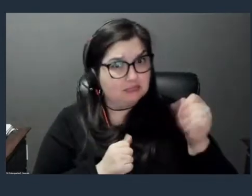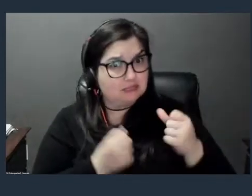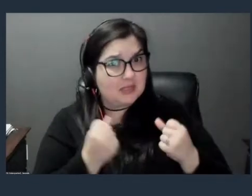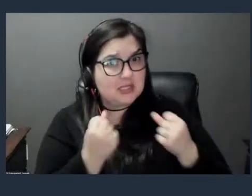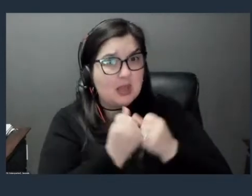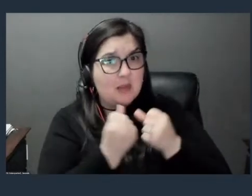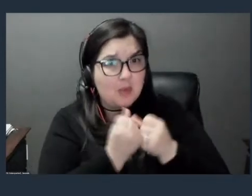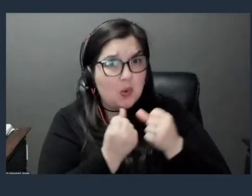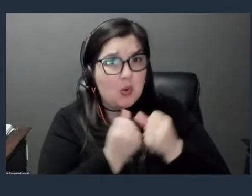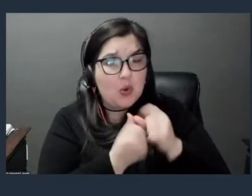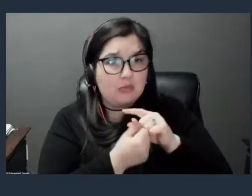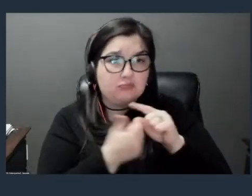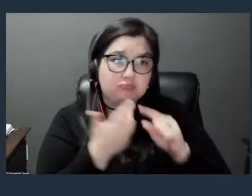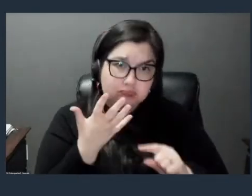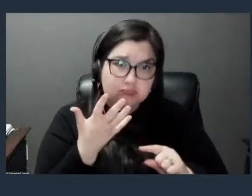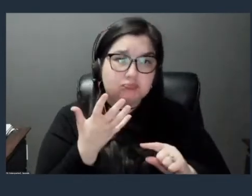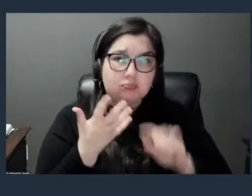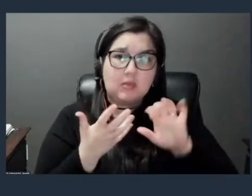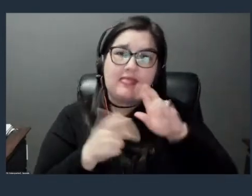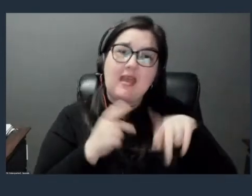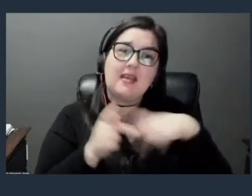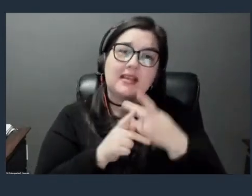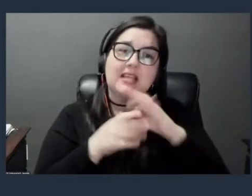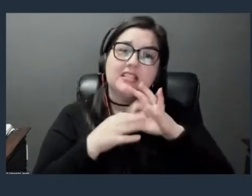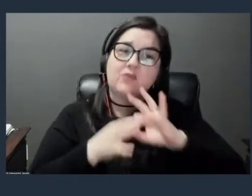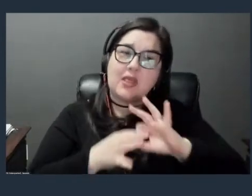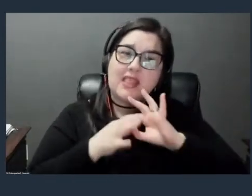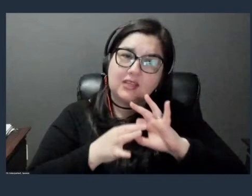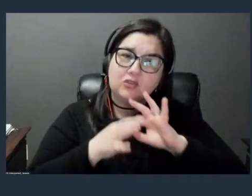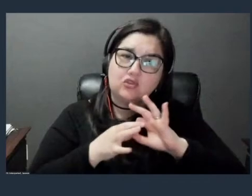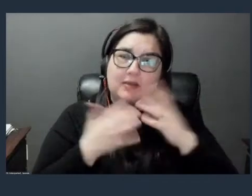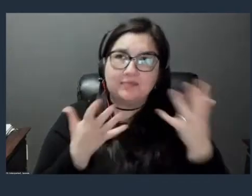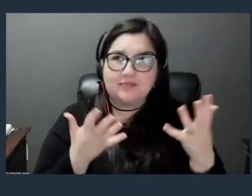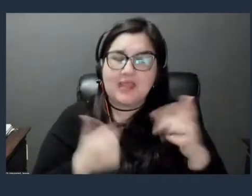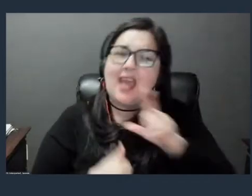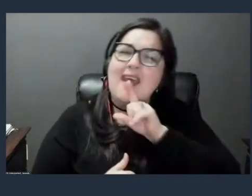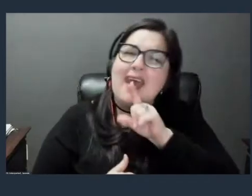support those kinds of relationships in actually a very sort of simple way.